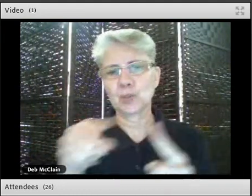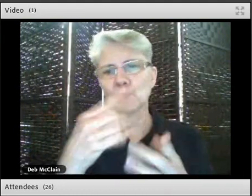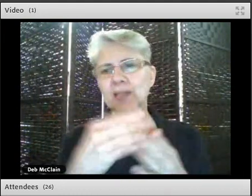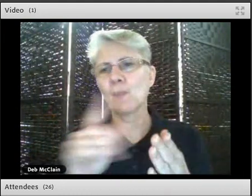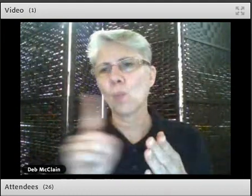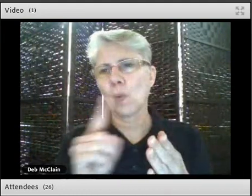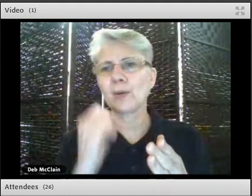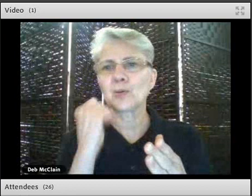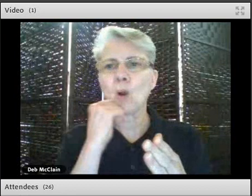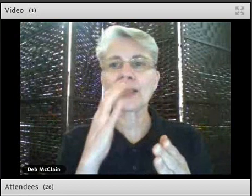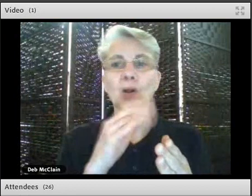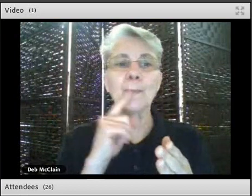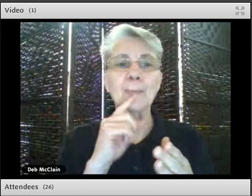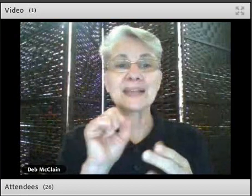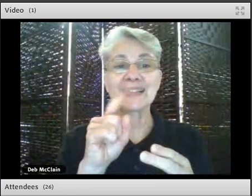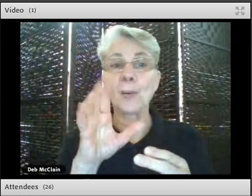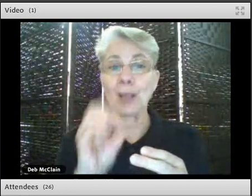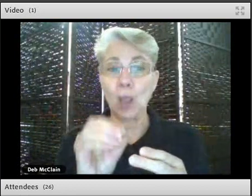Again, the special playback characteristics